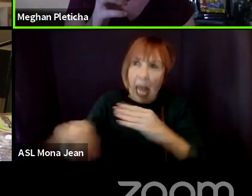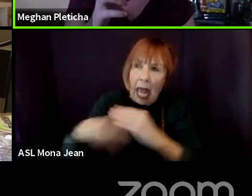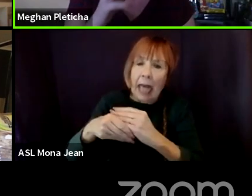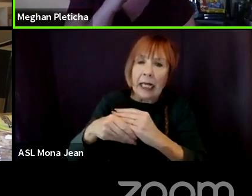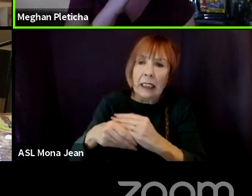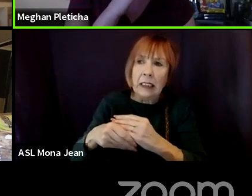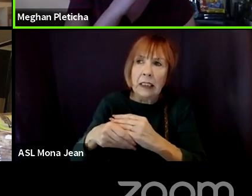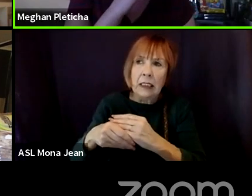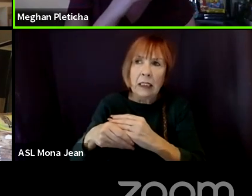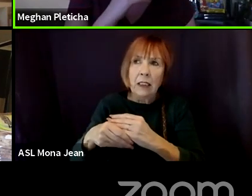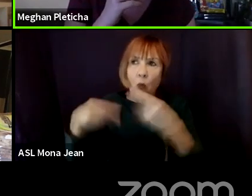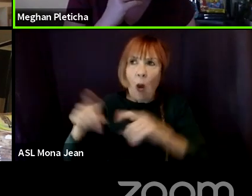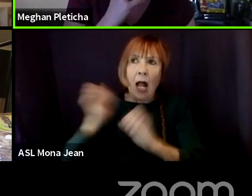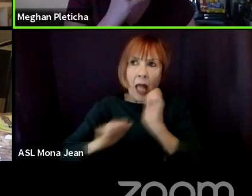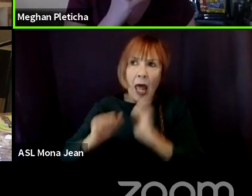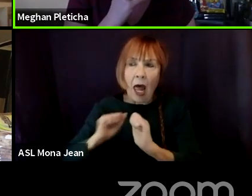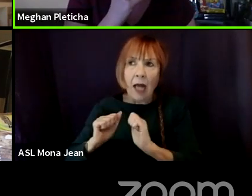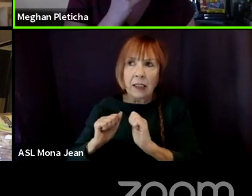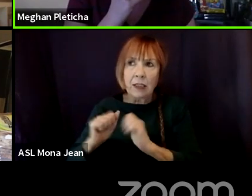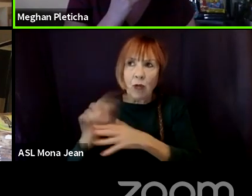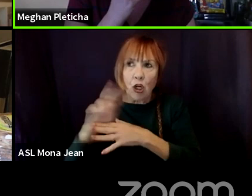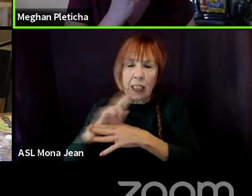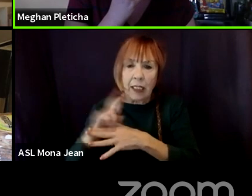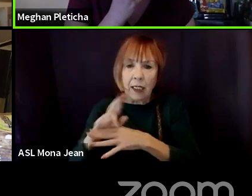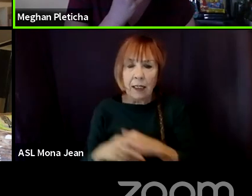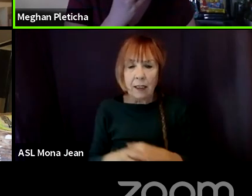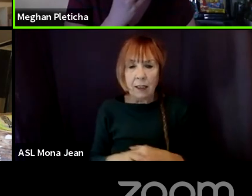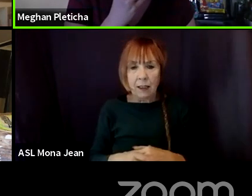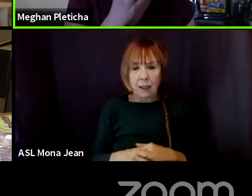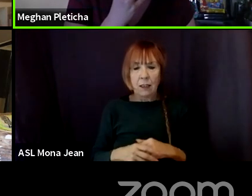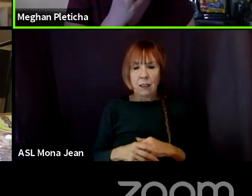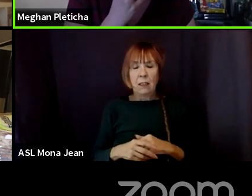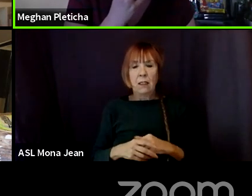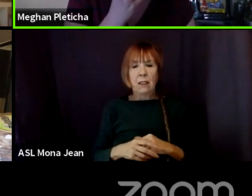because I don't think anyone was phoning it in, you know what I mean?